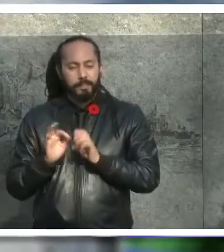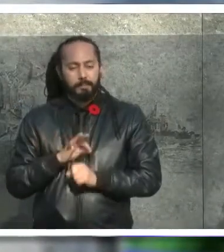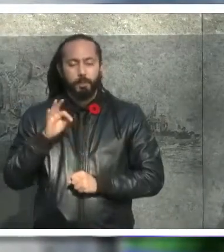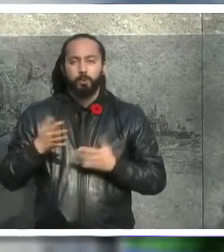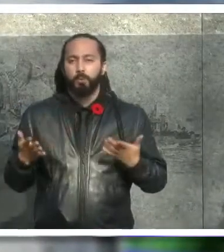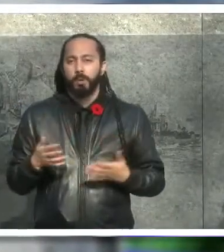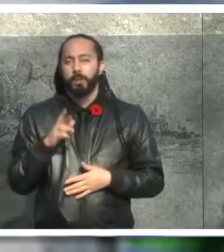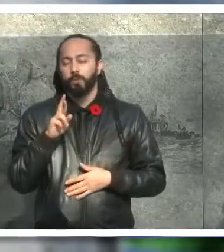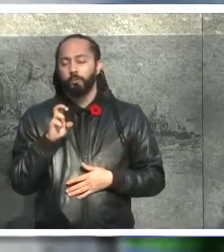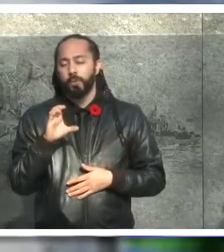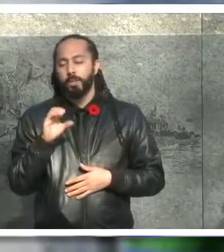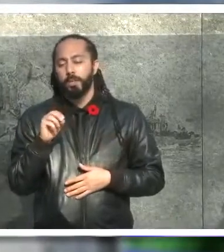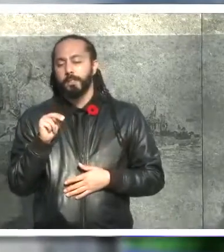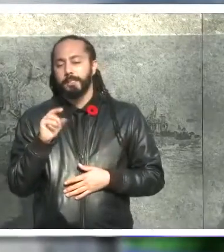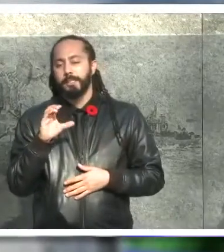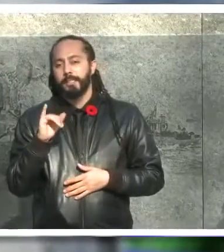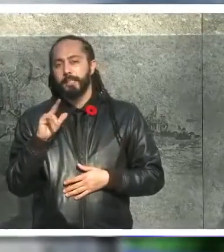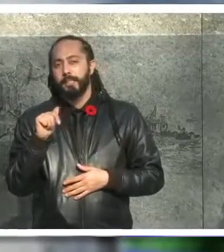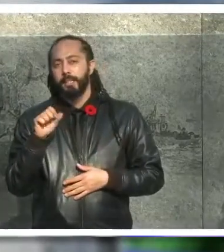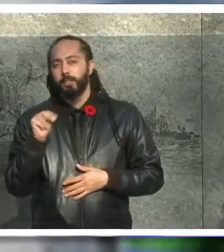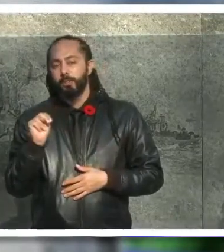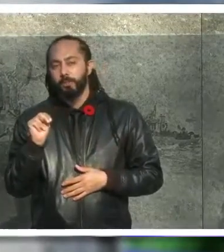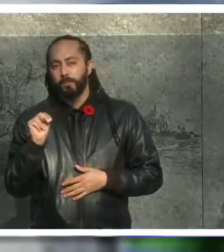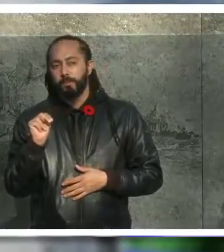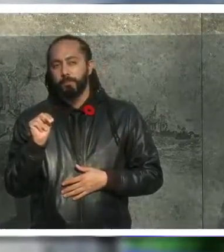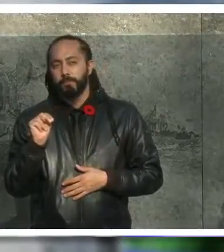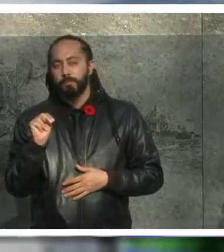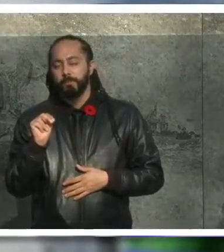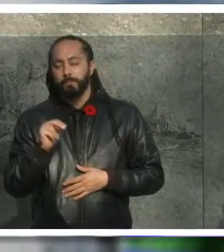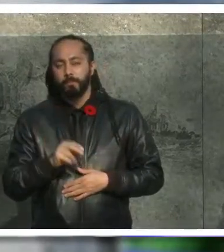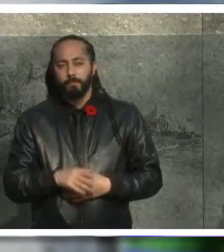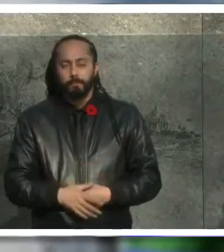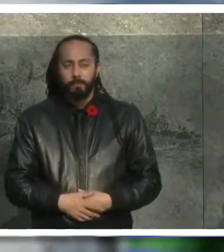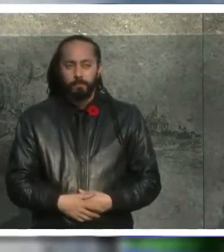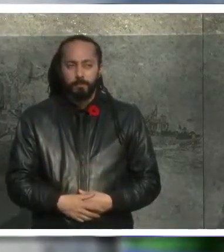through a spirit of reconciliation and service. On this day